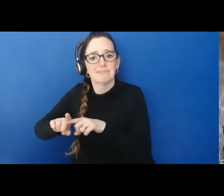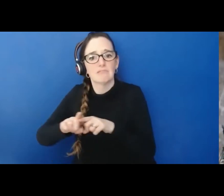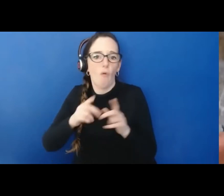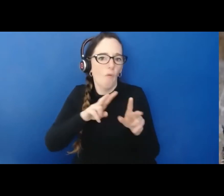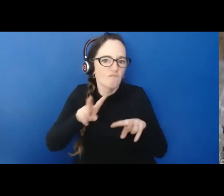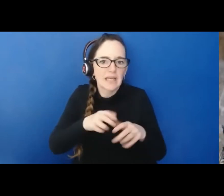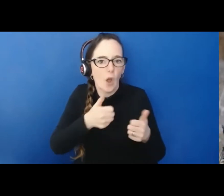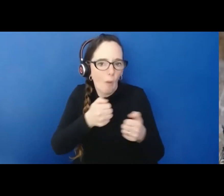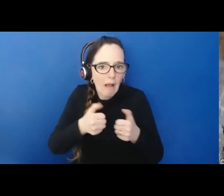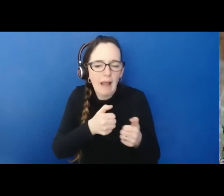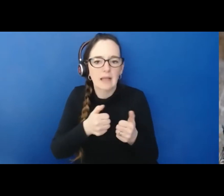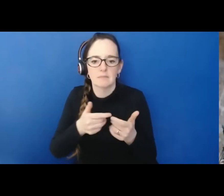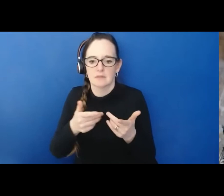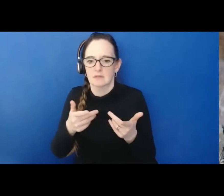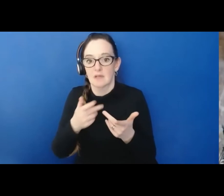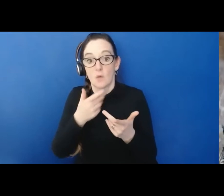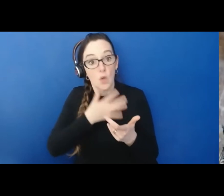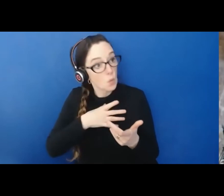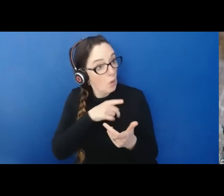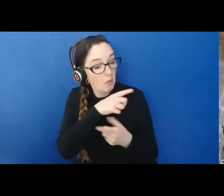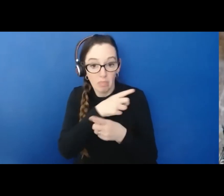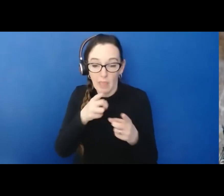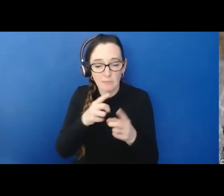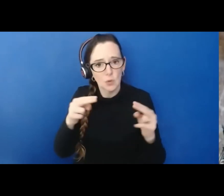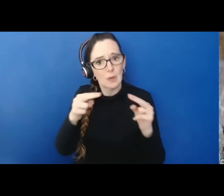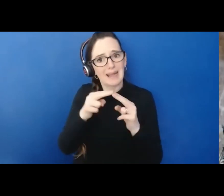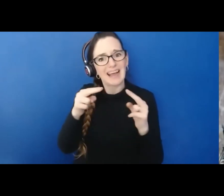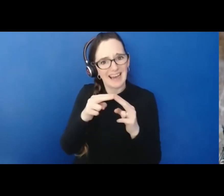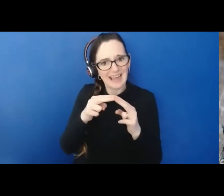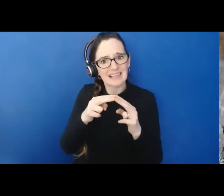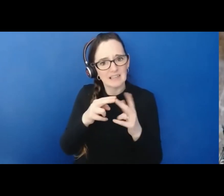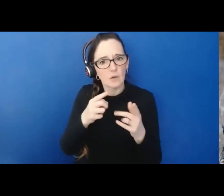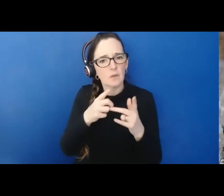So, for example, there is a very specific case, Patricia Dominguez who was working from